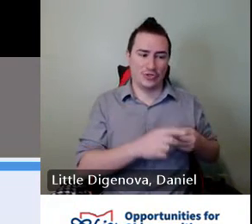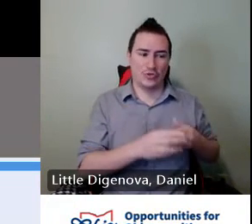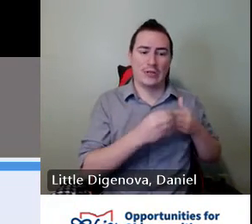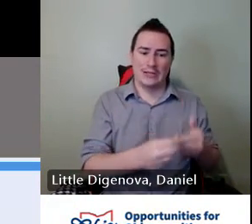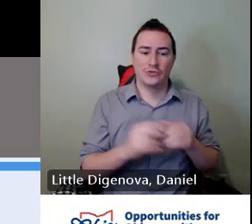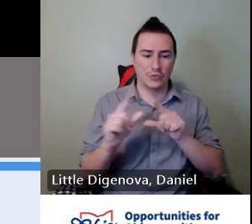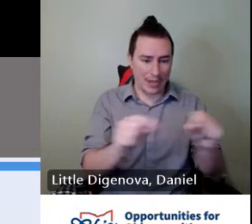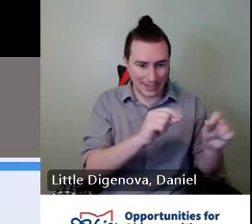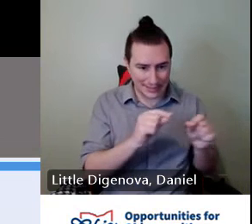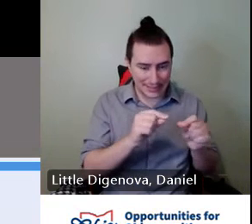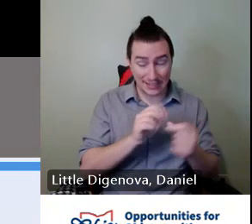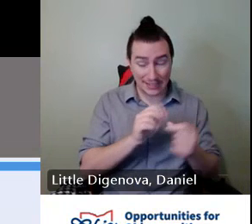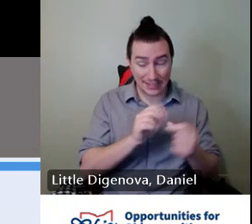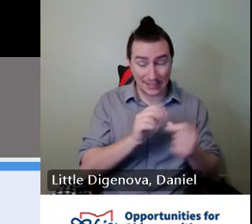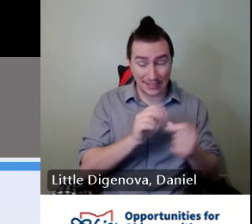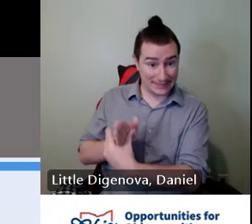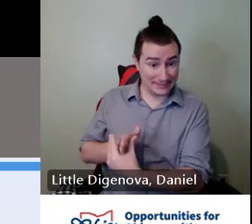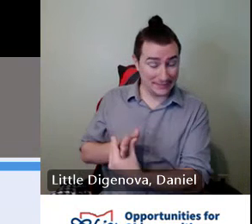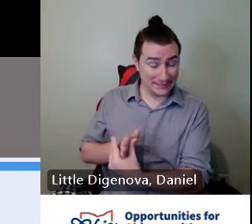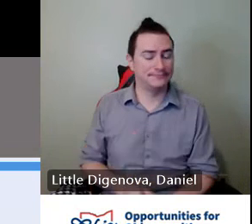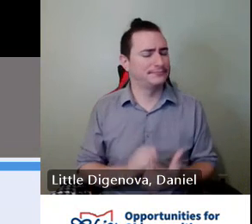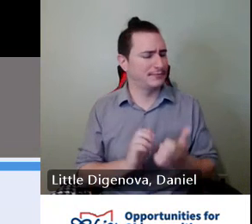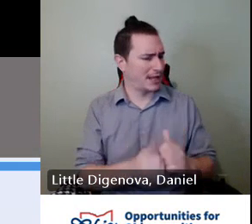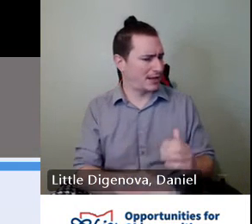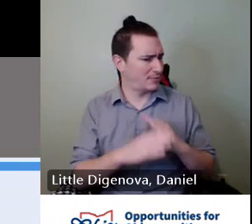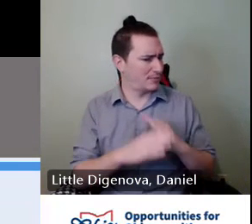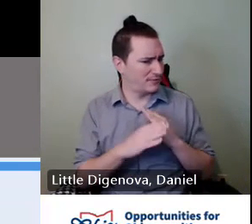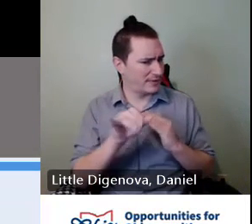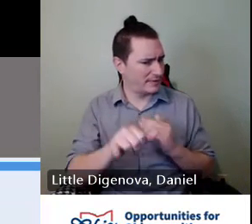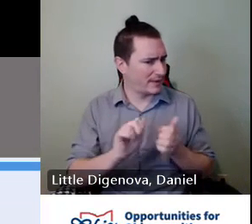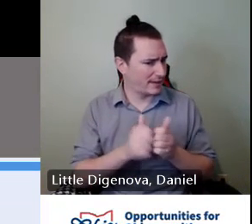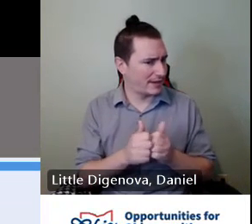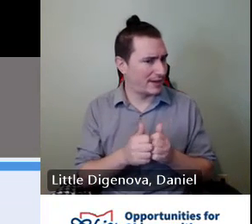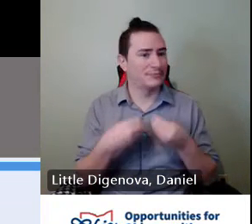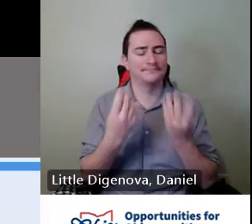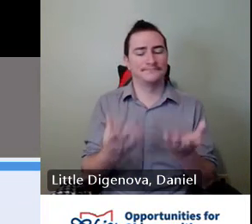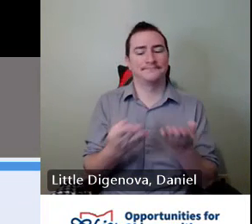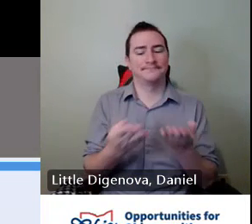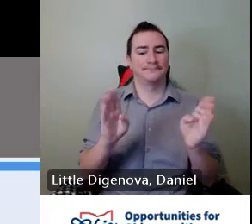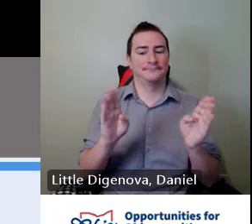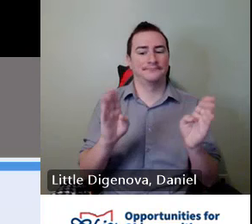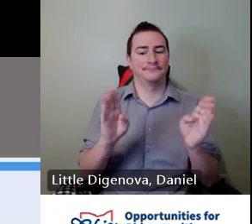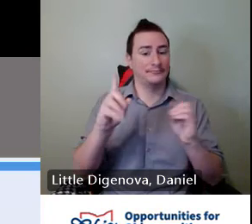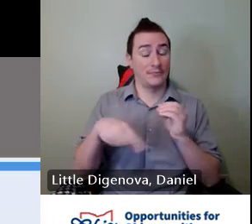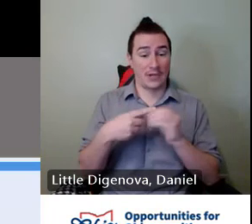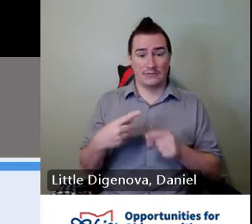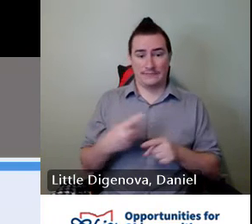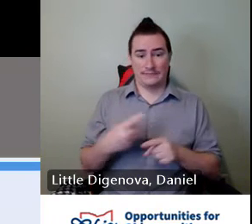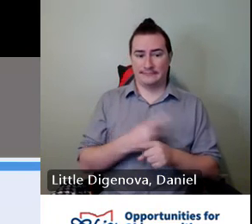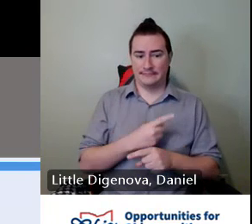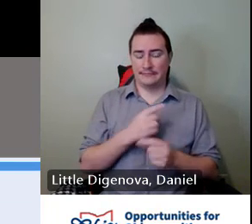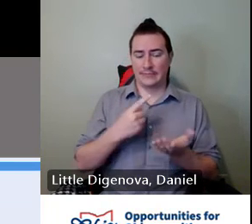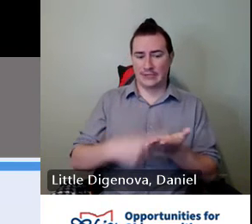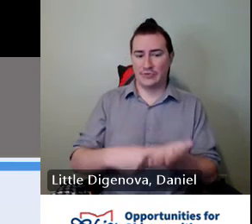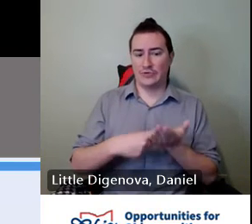One way to prevent this, is to provide general education on proper communications in the workplace for all employees and